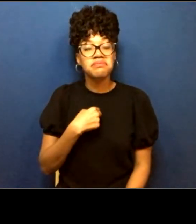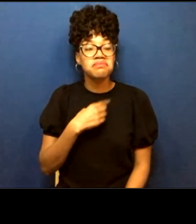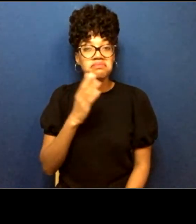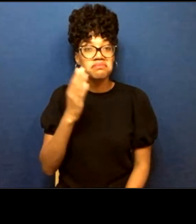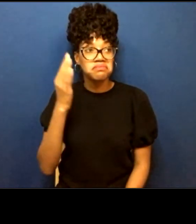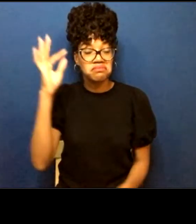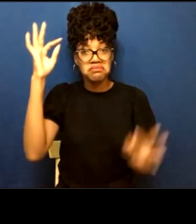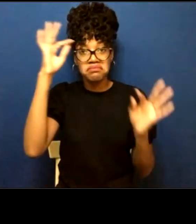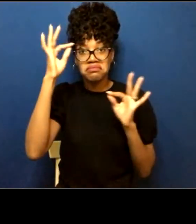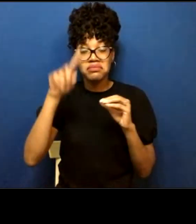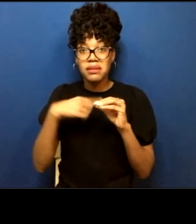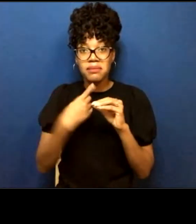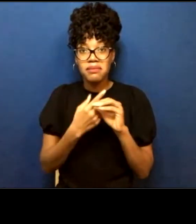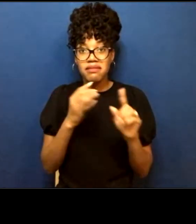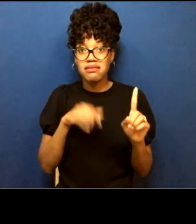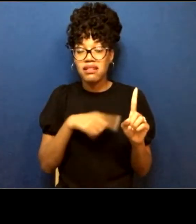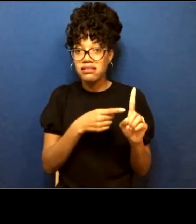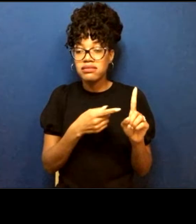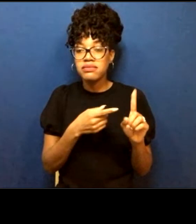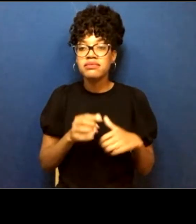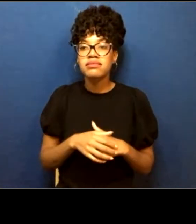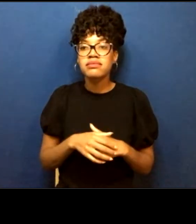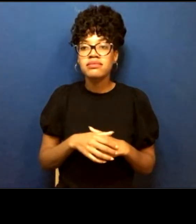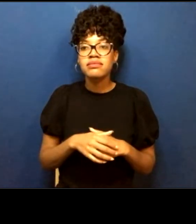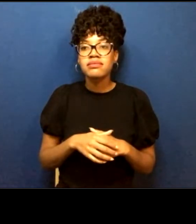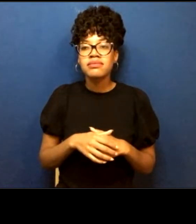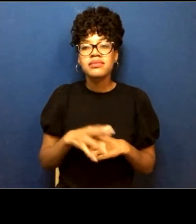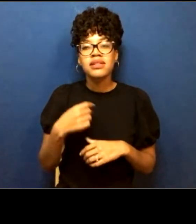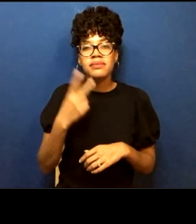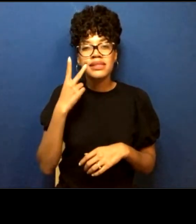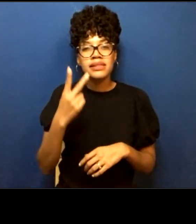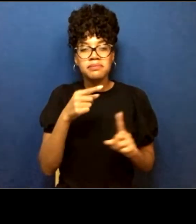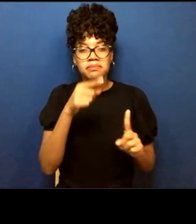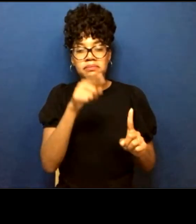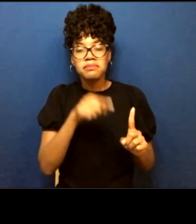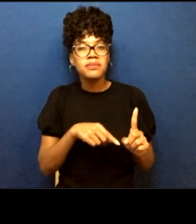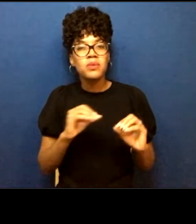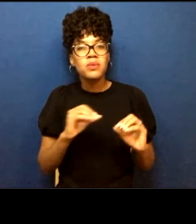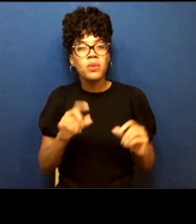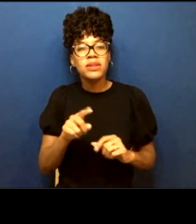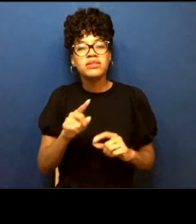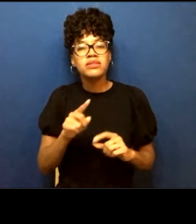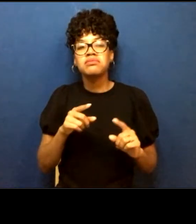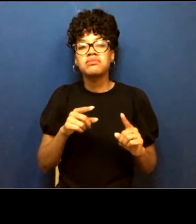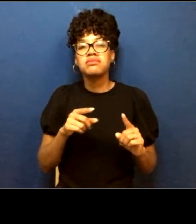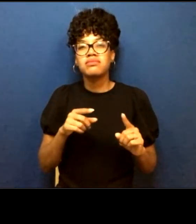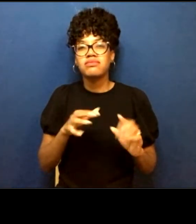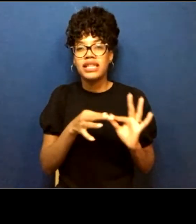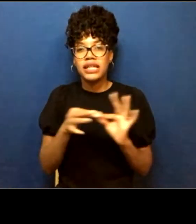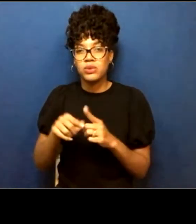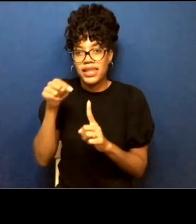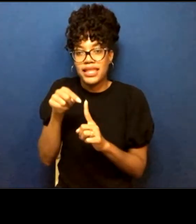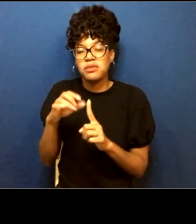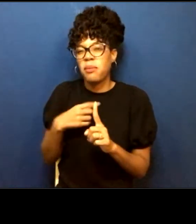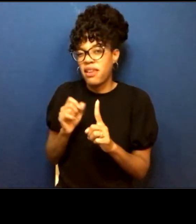And I didn't get this question. So I'm going to actually start us off with this question because I really want to hear. I'm hoping it's in everyone else's mind?